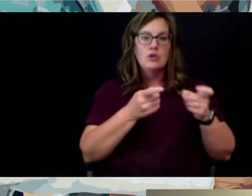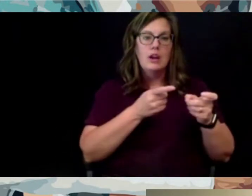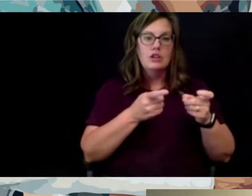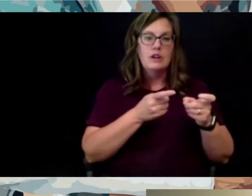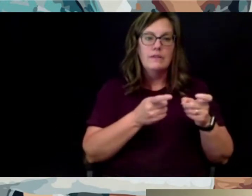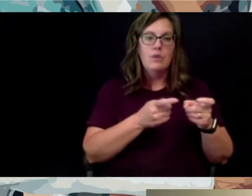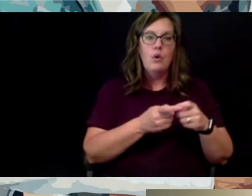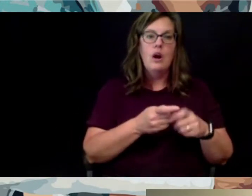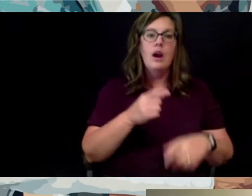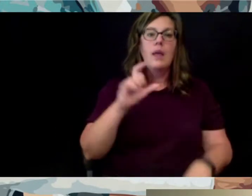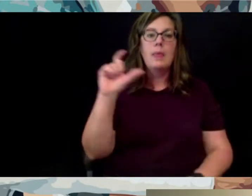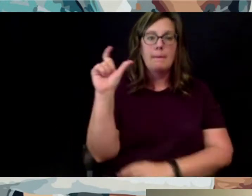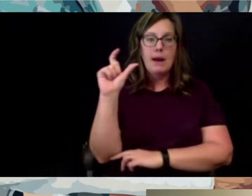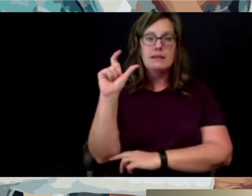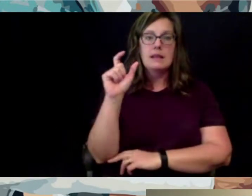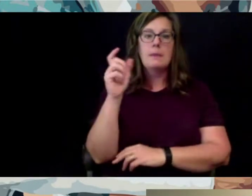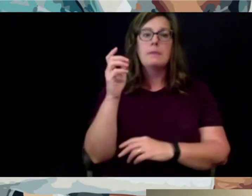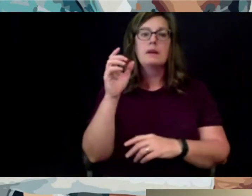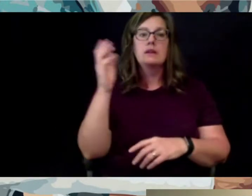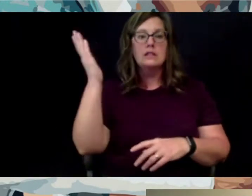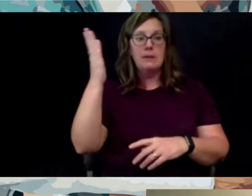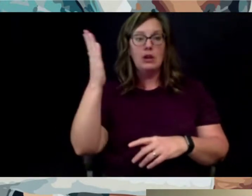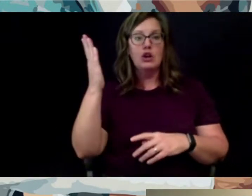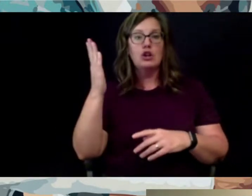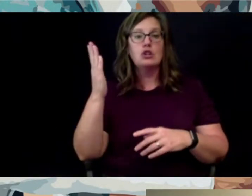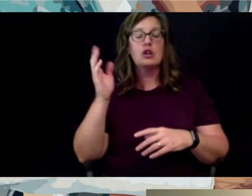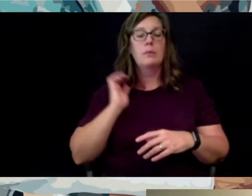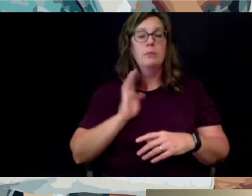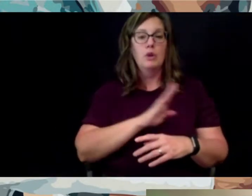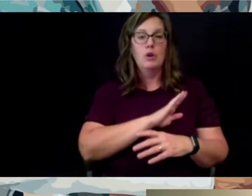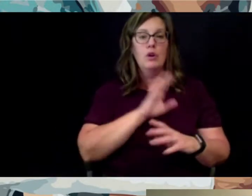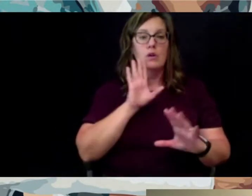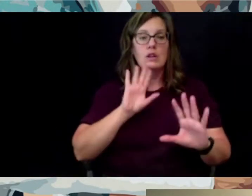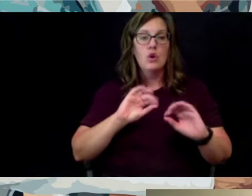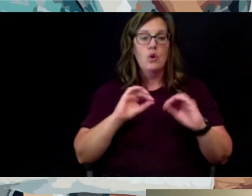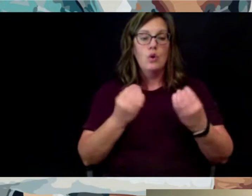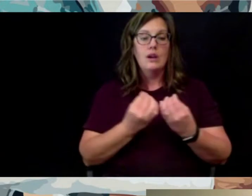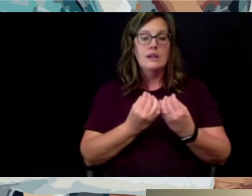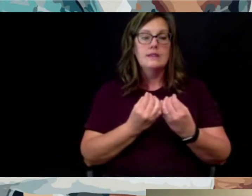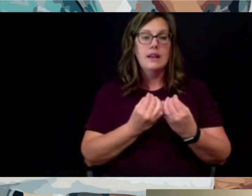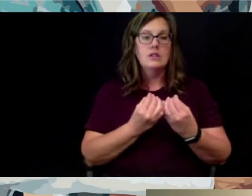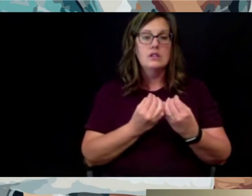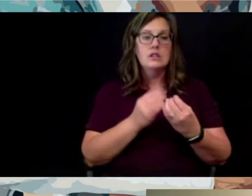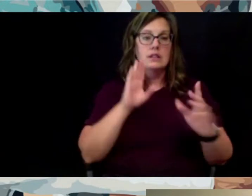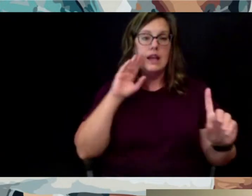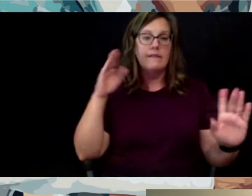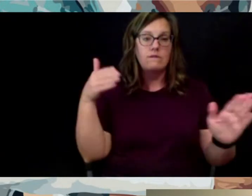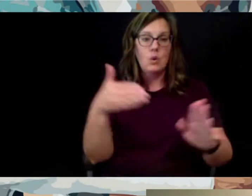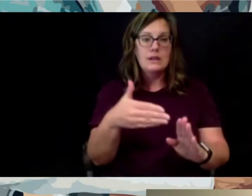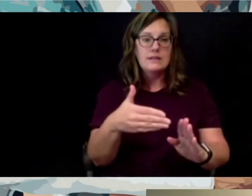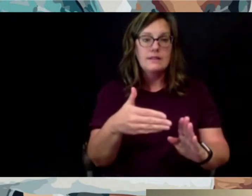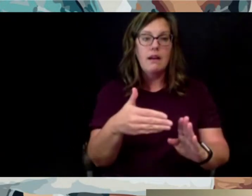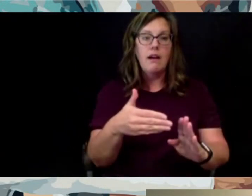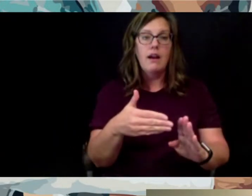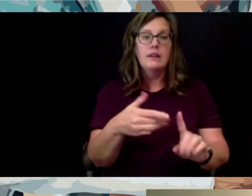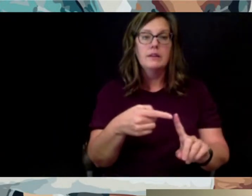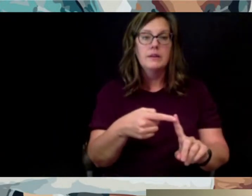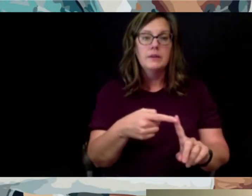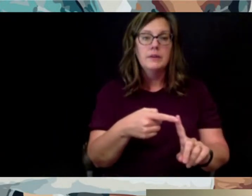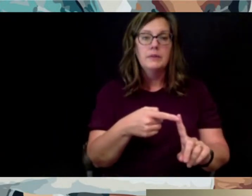austin speakers bureau it's a organization that centers around um i guess interfaith